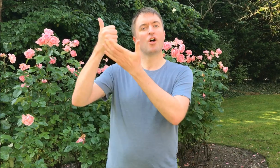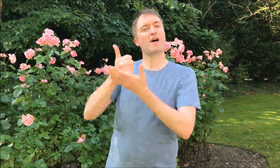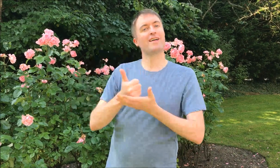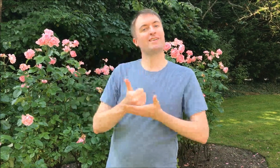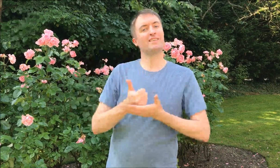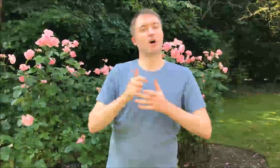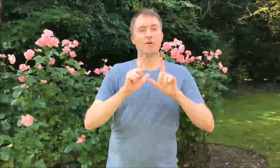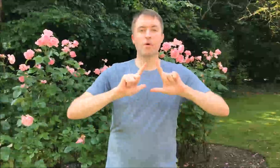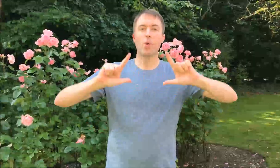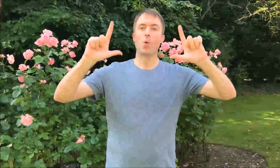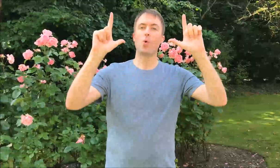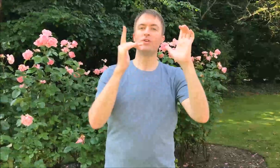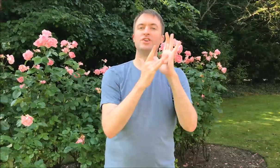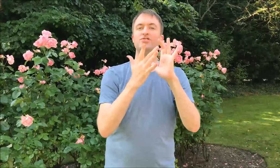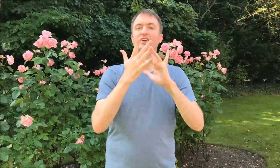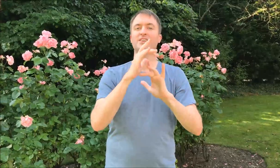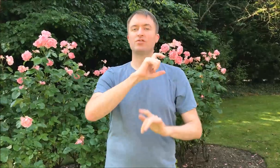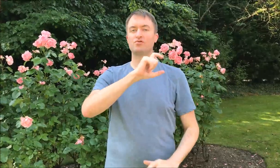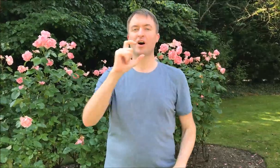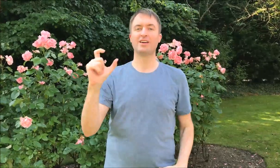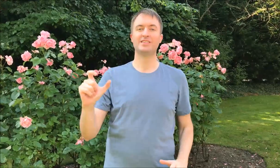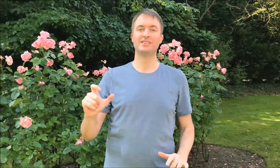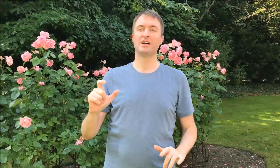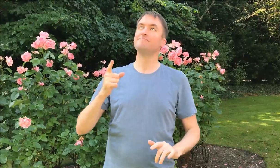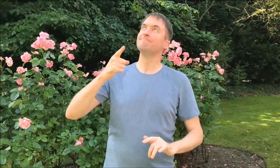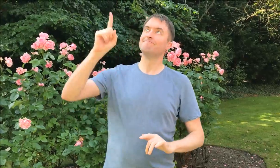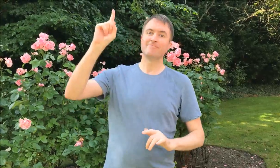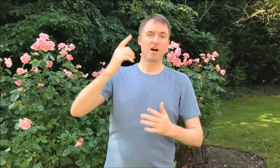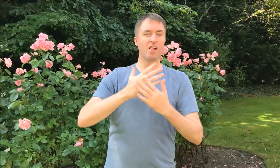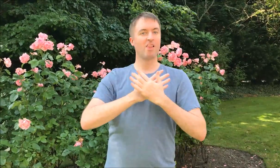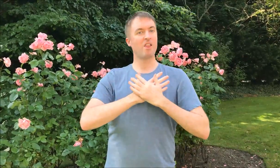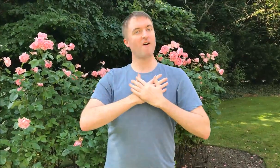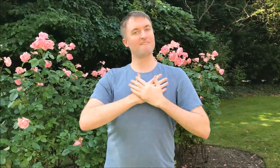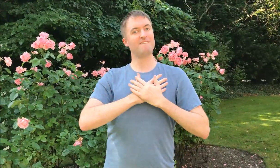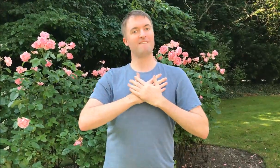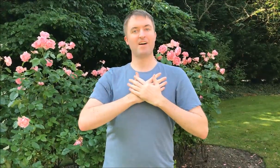May the grace of the Lord Jesus Christ, the love of God